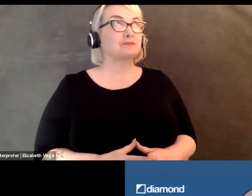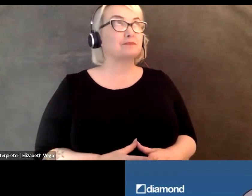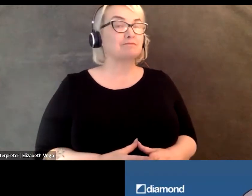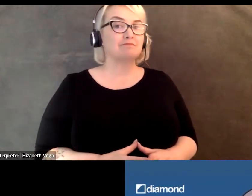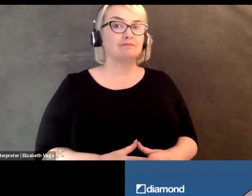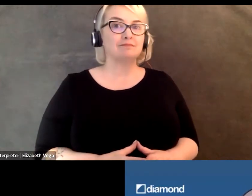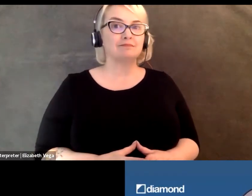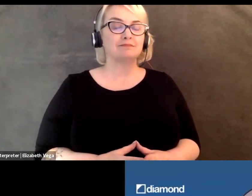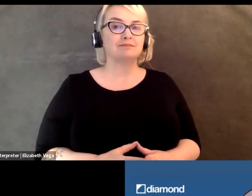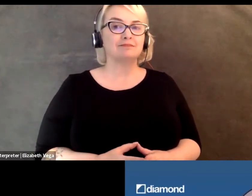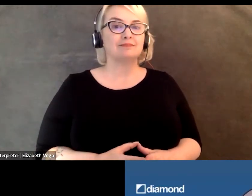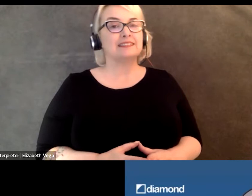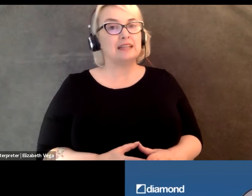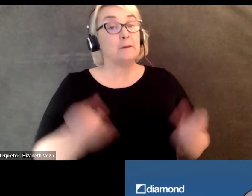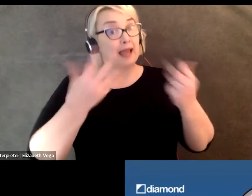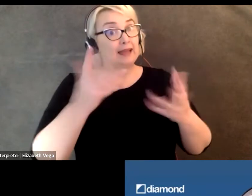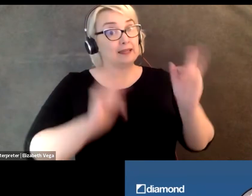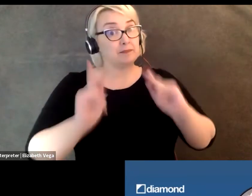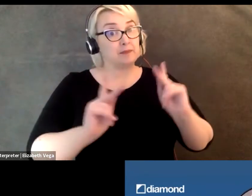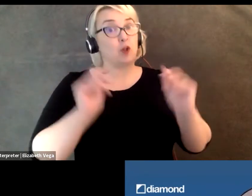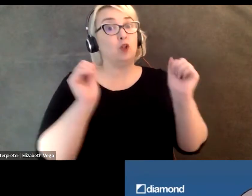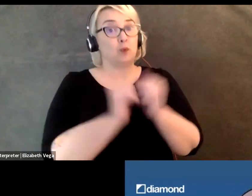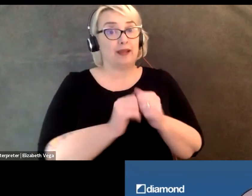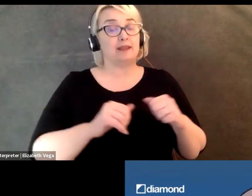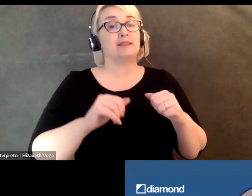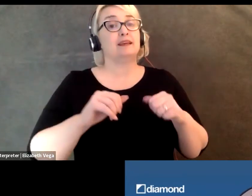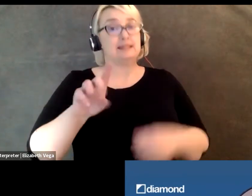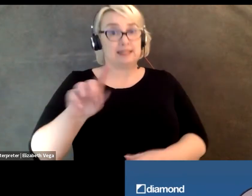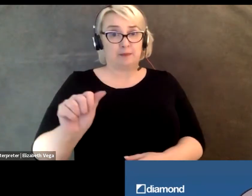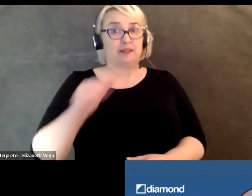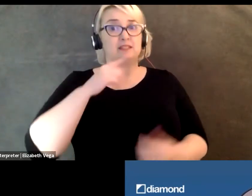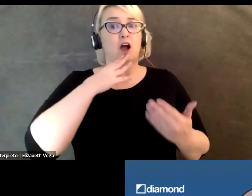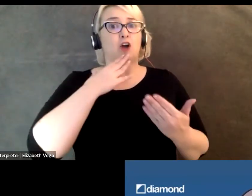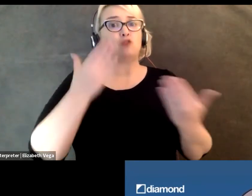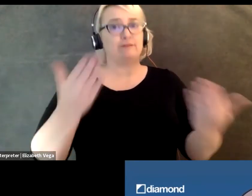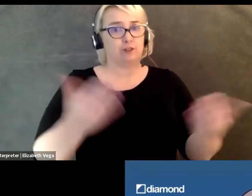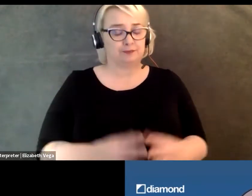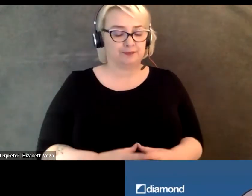A lot of people with disabilities are -- it's given them more freedom,